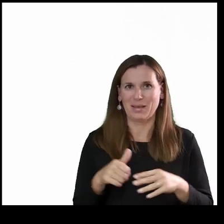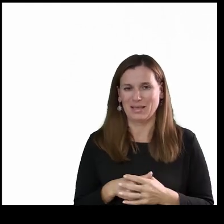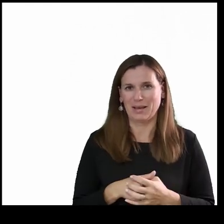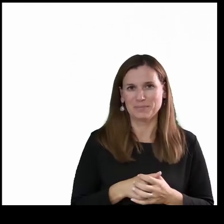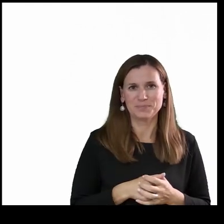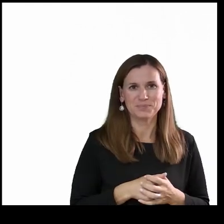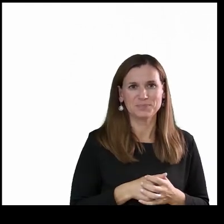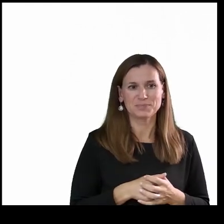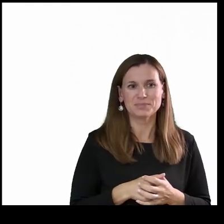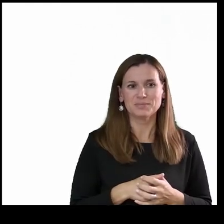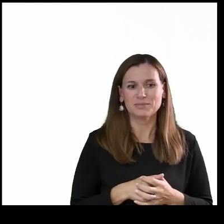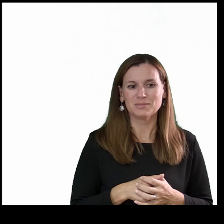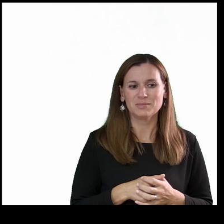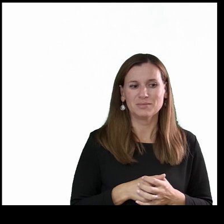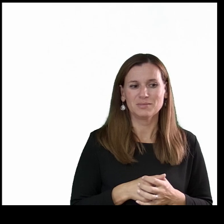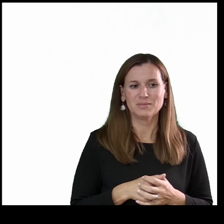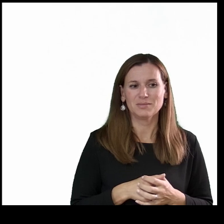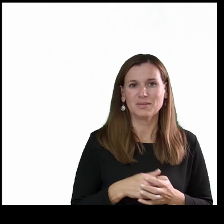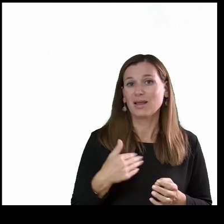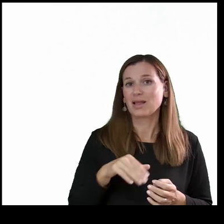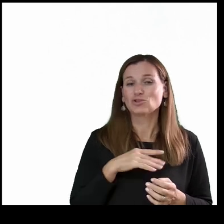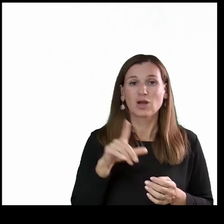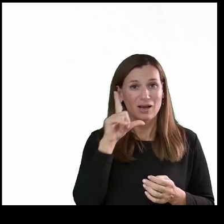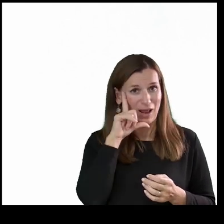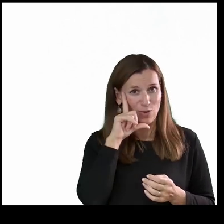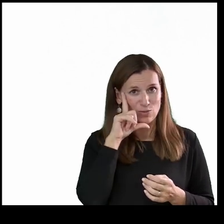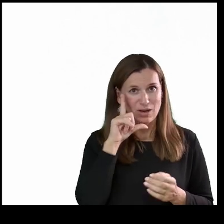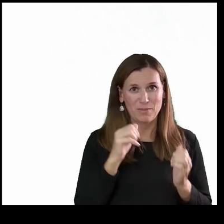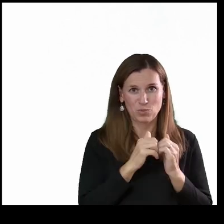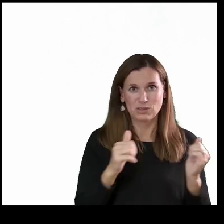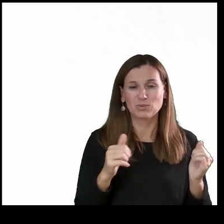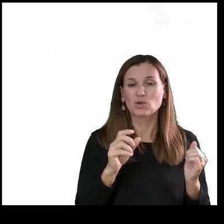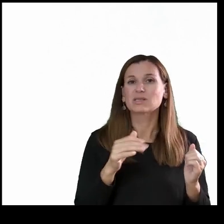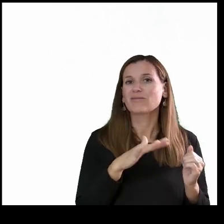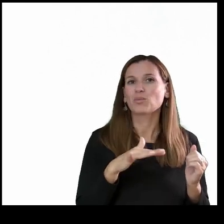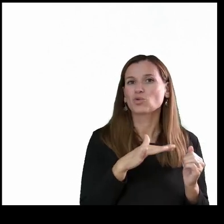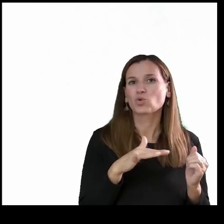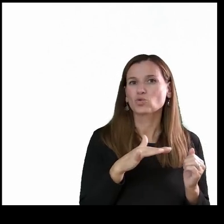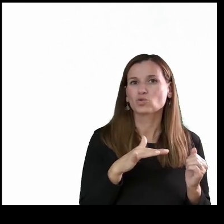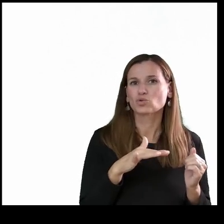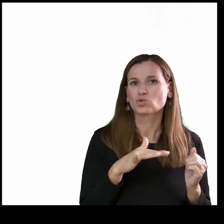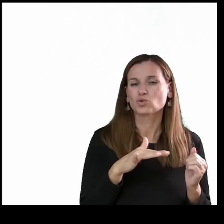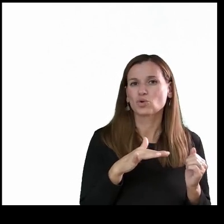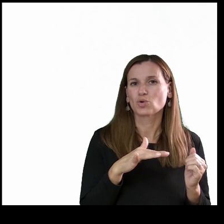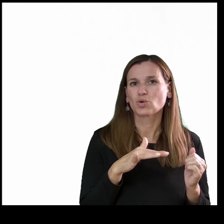our main specialty, it's in the field of system engineering.